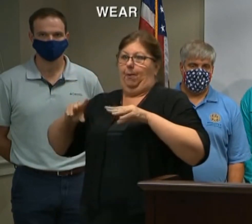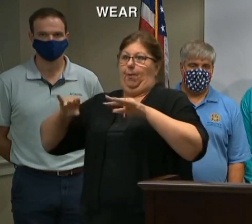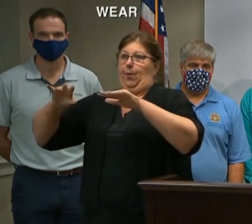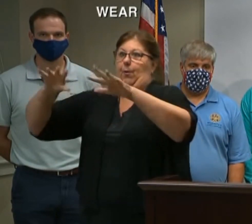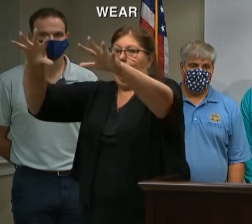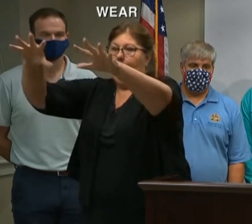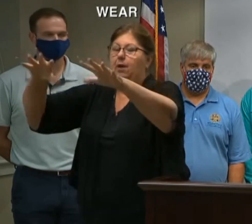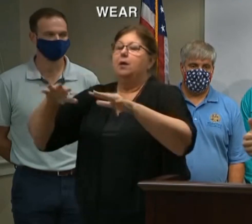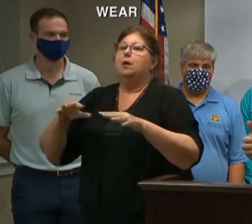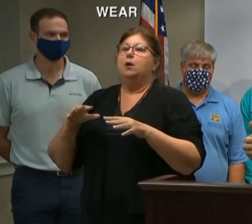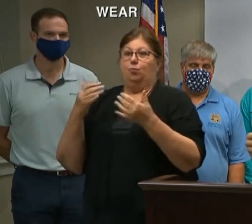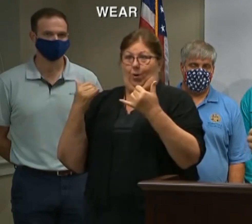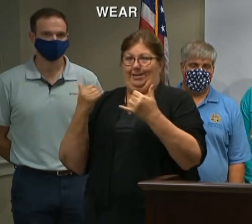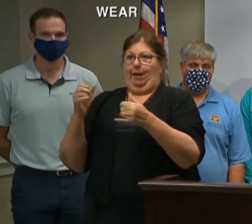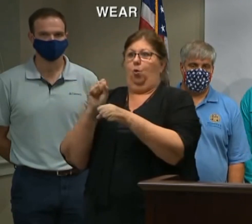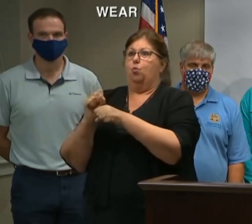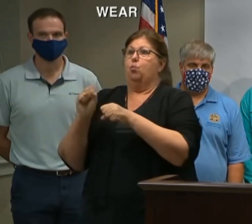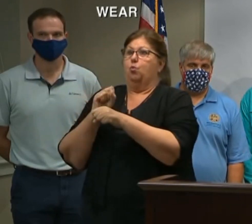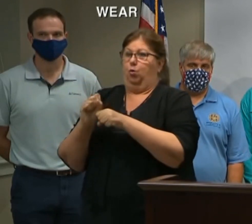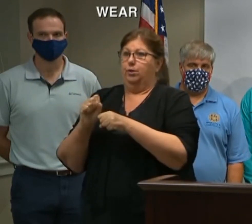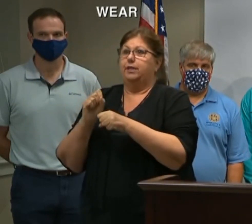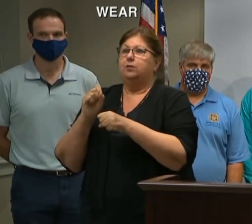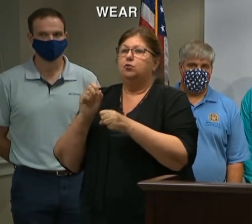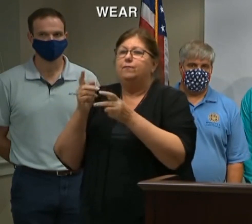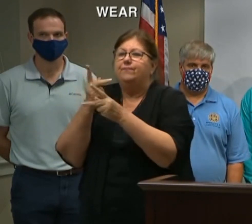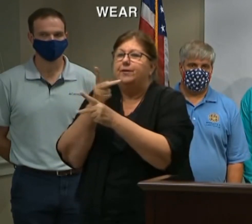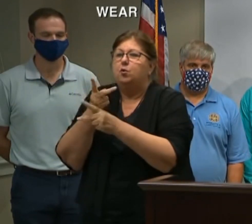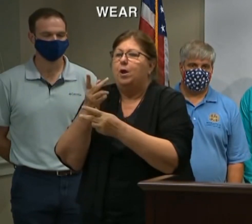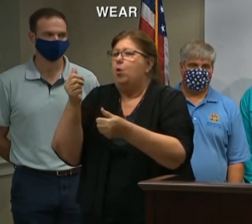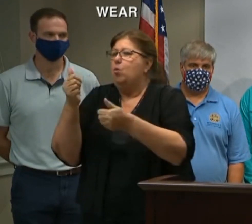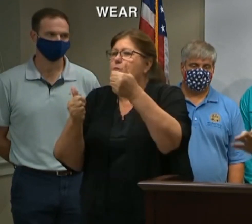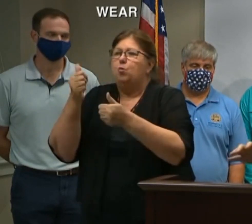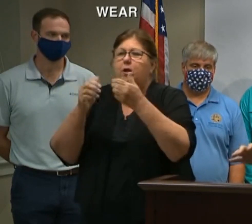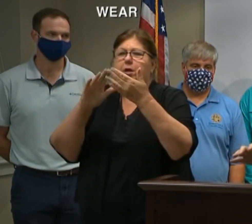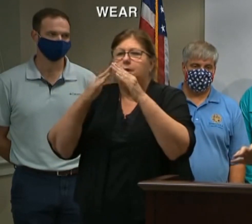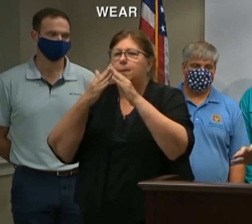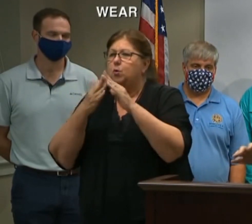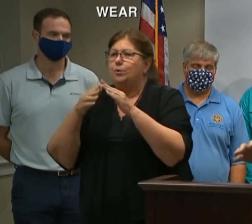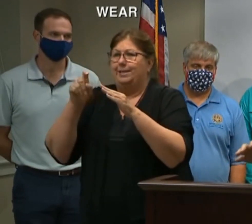and we're working now to ascertain what communities will see those extended